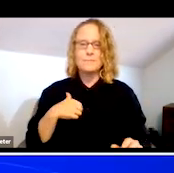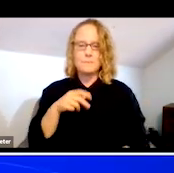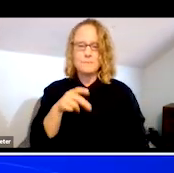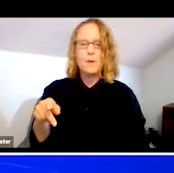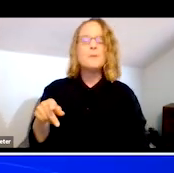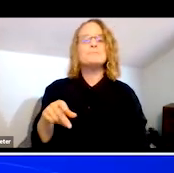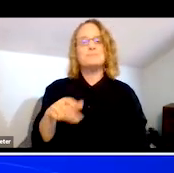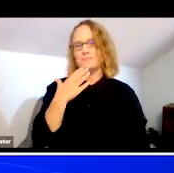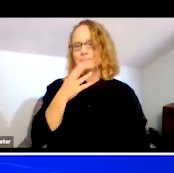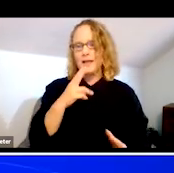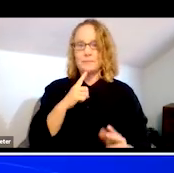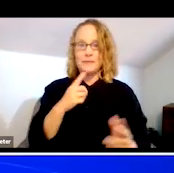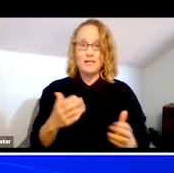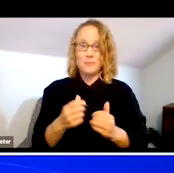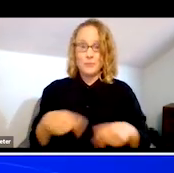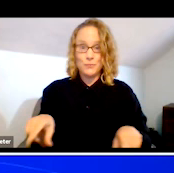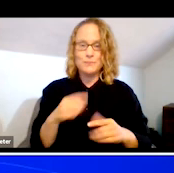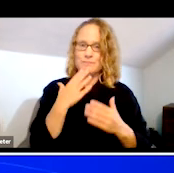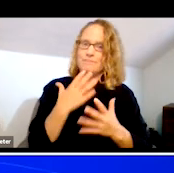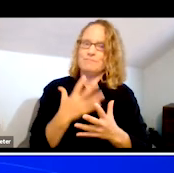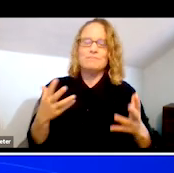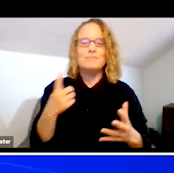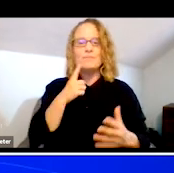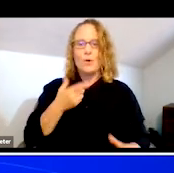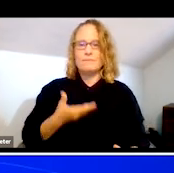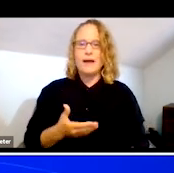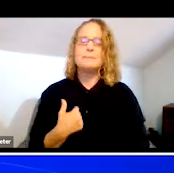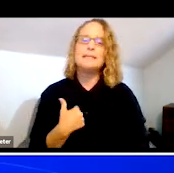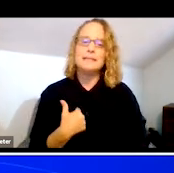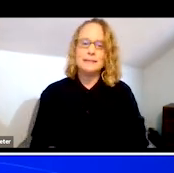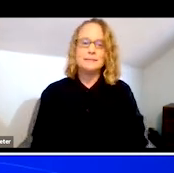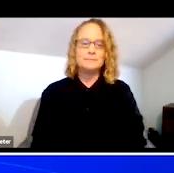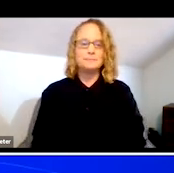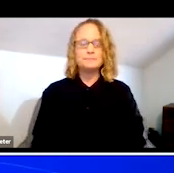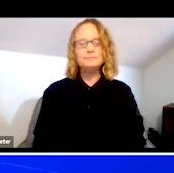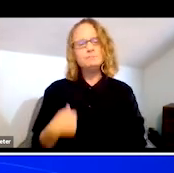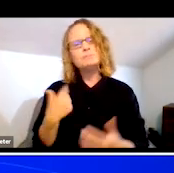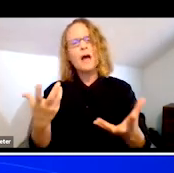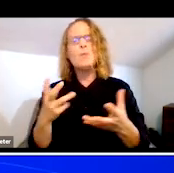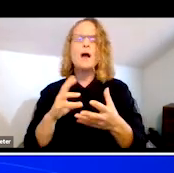Thank you so much, Carey. We really appreciate that. And now I'd like to turn it over to Dr. Daniel Rosa.